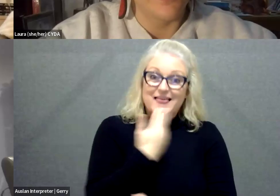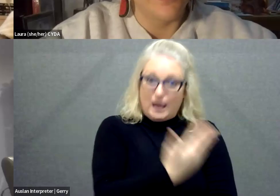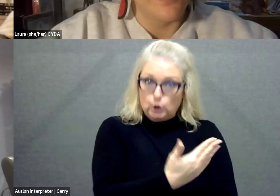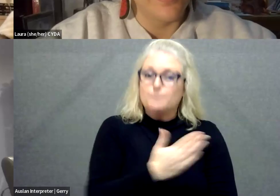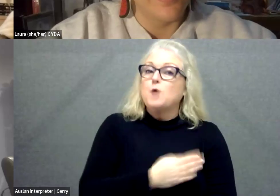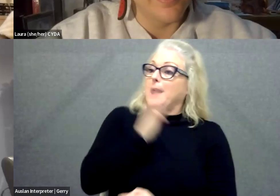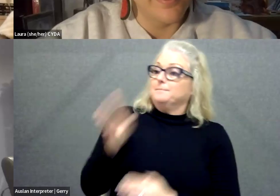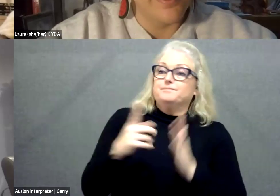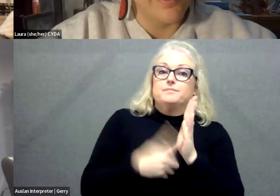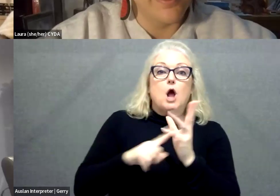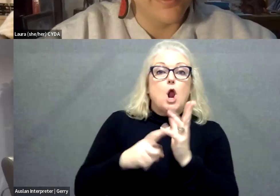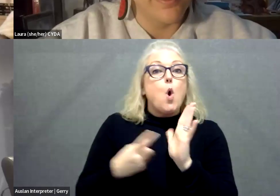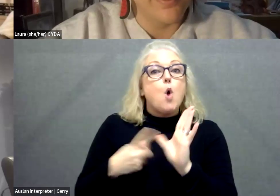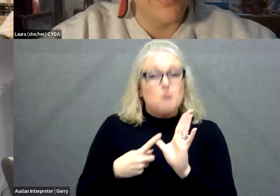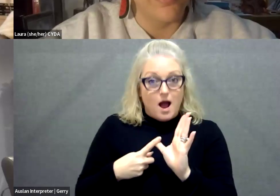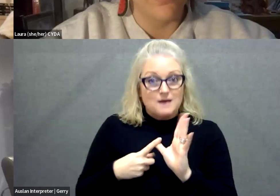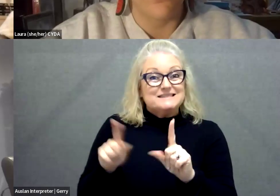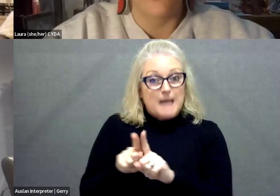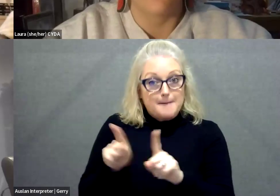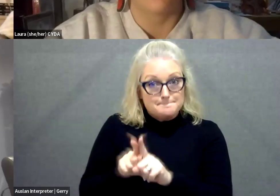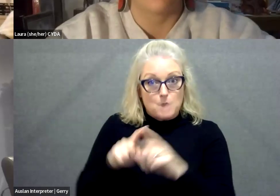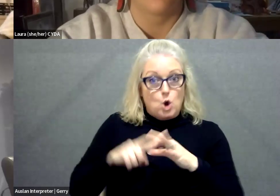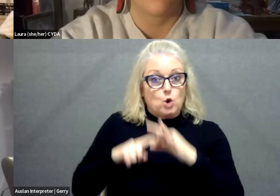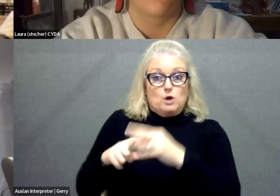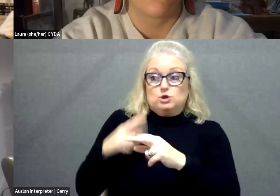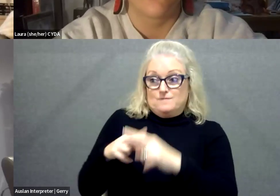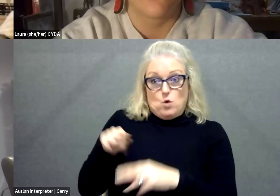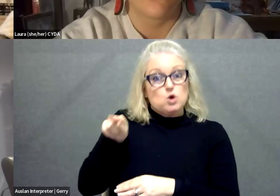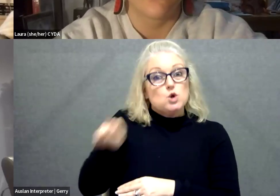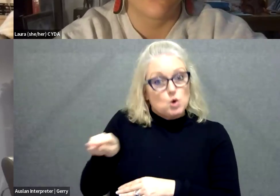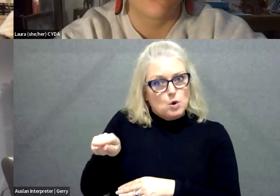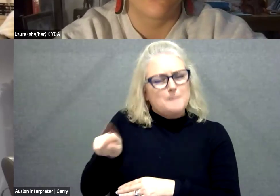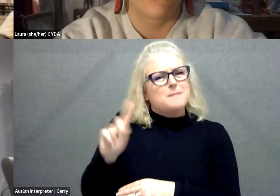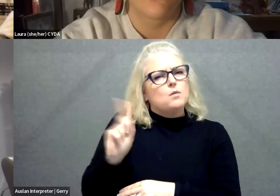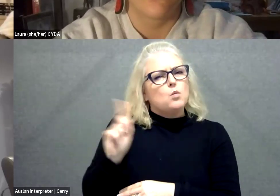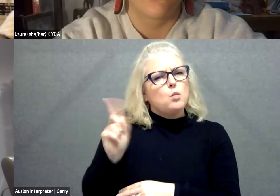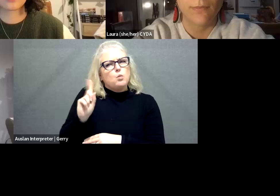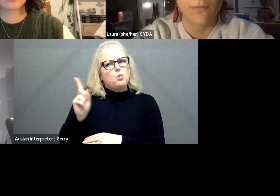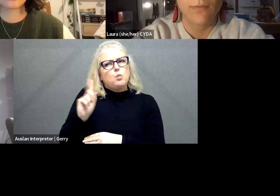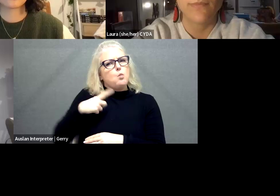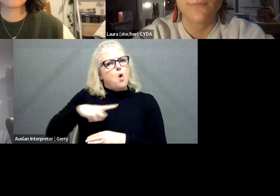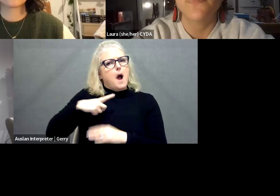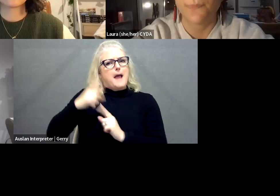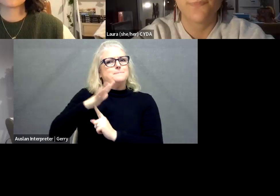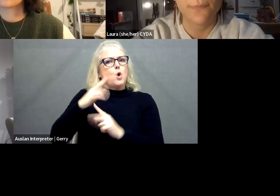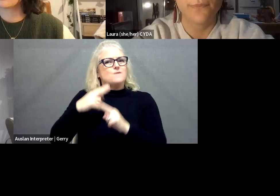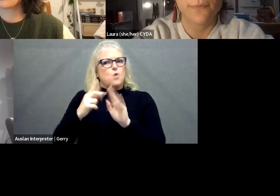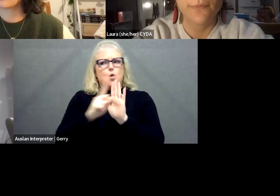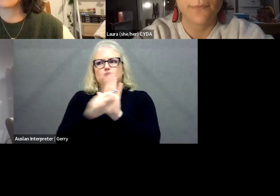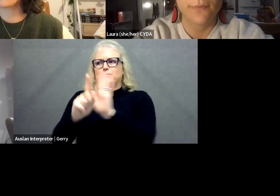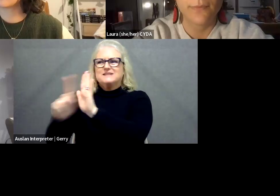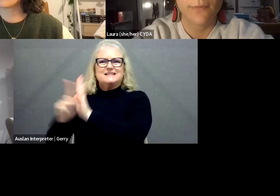also allows you to comment on the importance of representation and how sorry the question